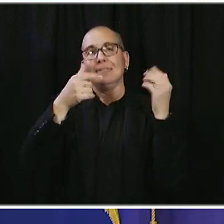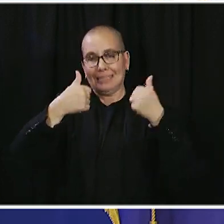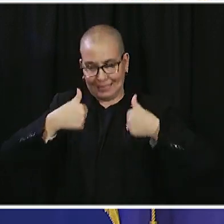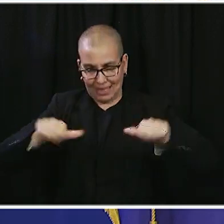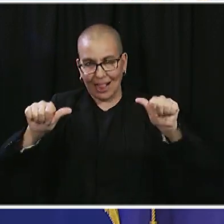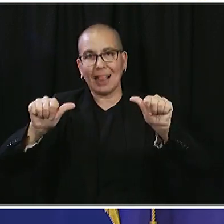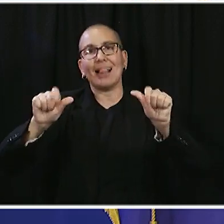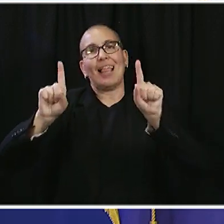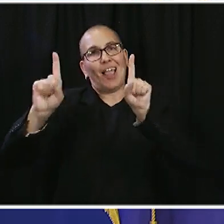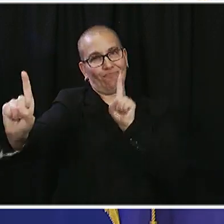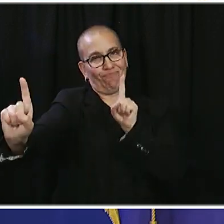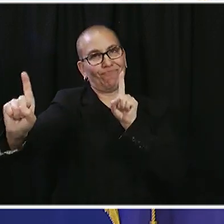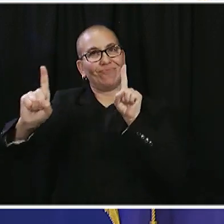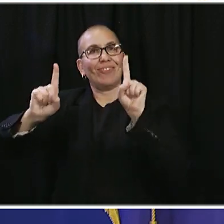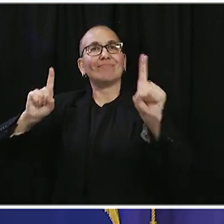THAT MAKE SURE THAT THE CAMP SITE CON FISSION